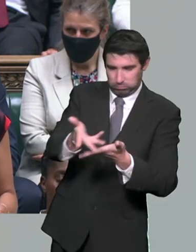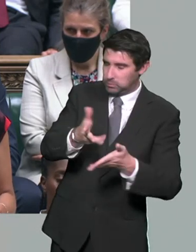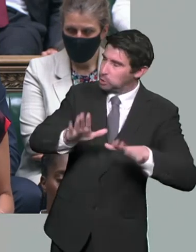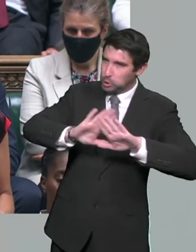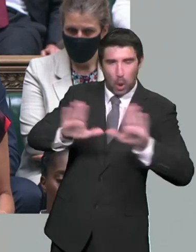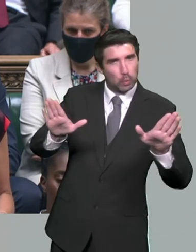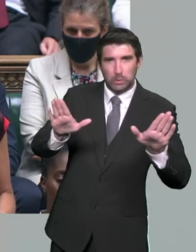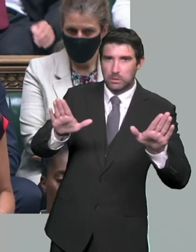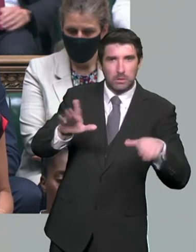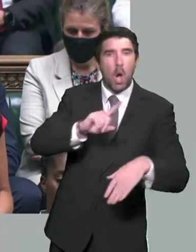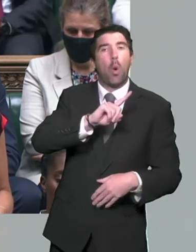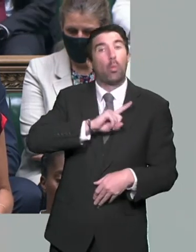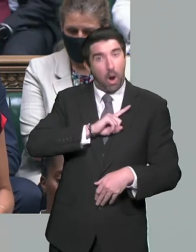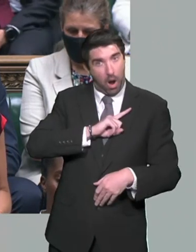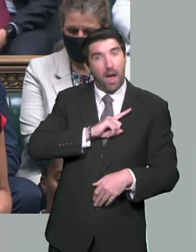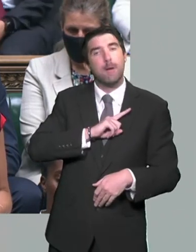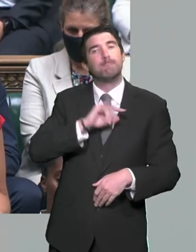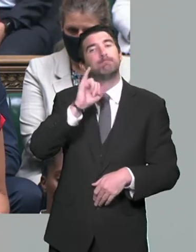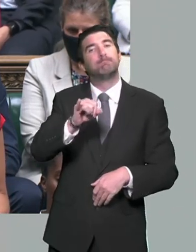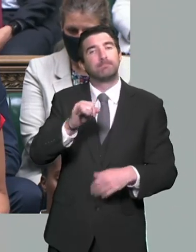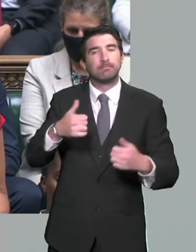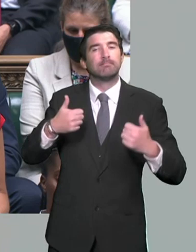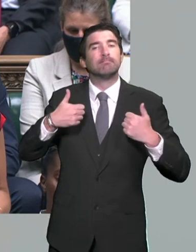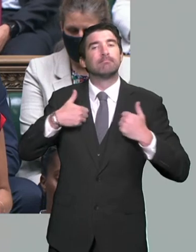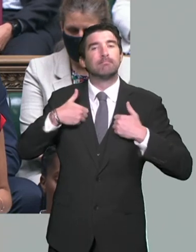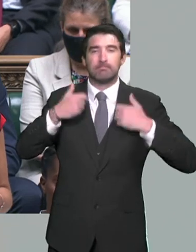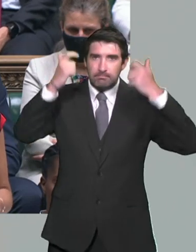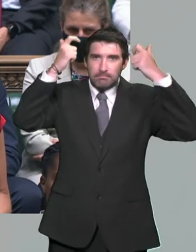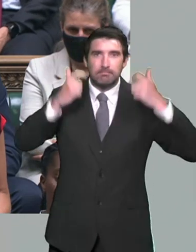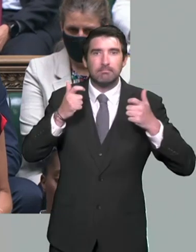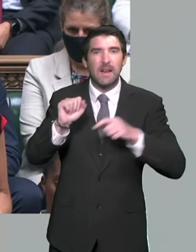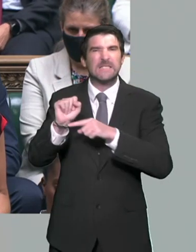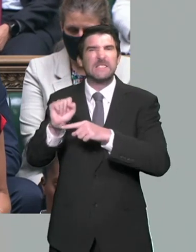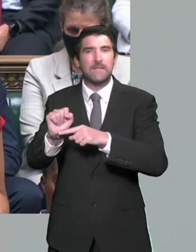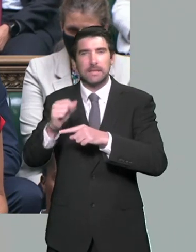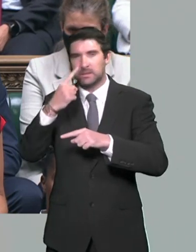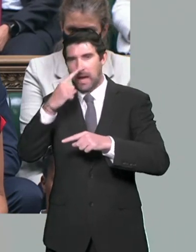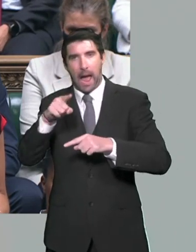for defence teams to access victims’ counselling notes, which has an immediate chilling effect.